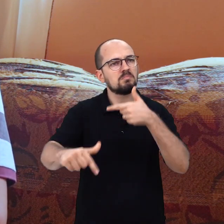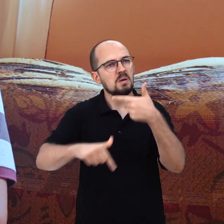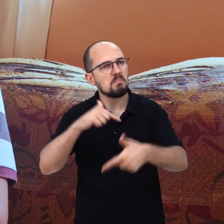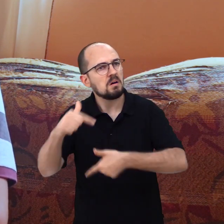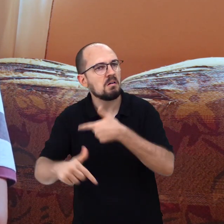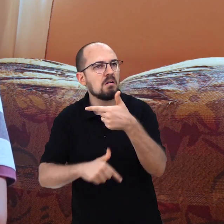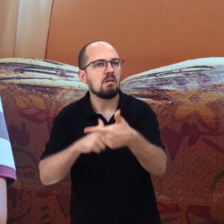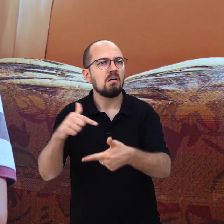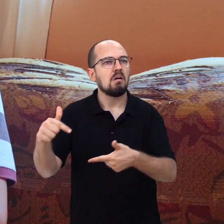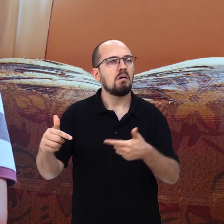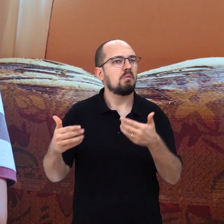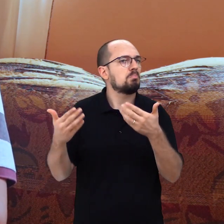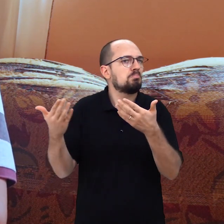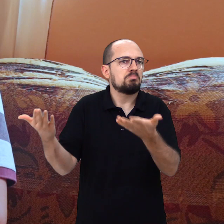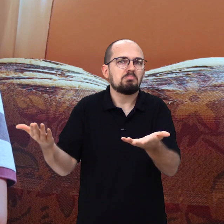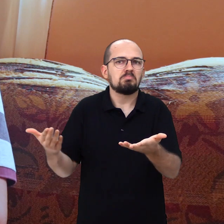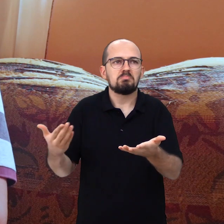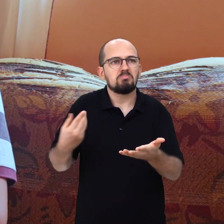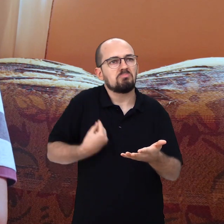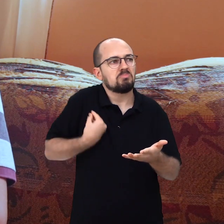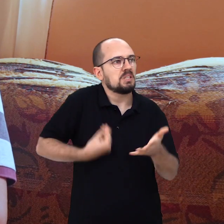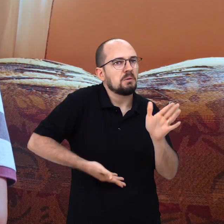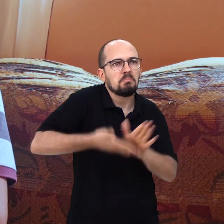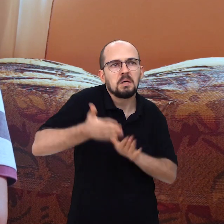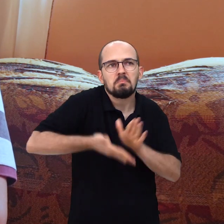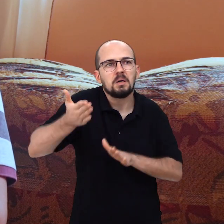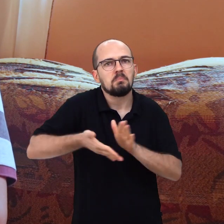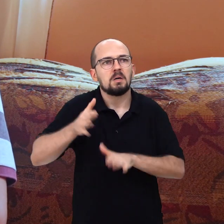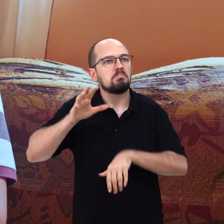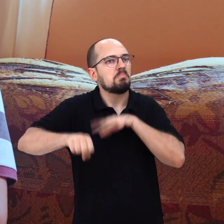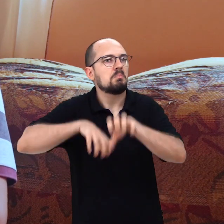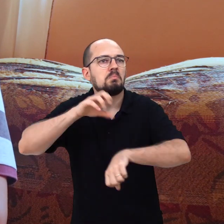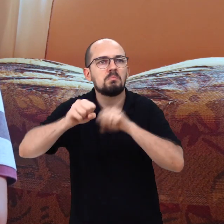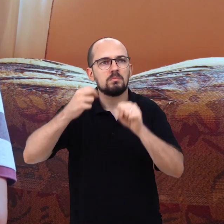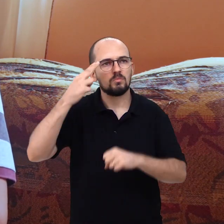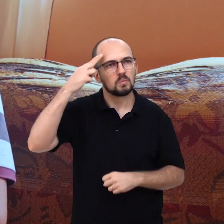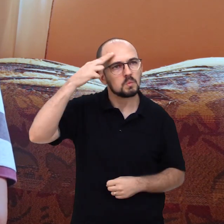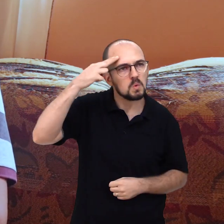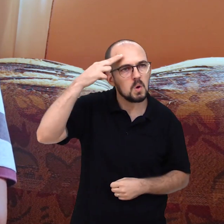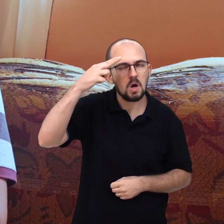He works. He goes after his things, his dreams.